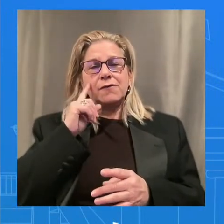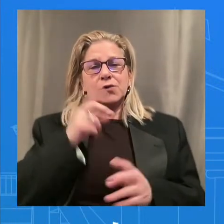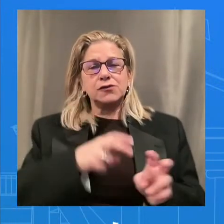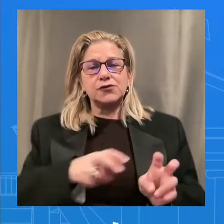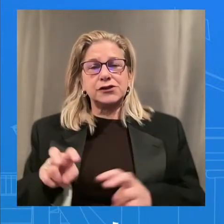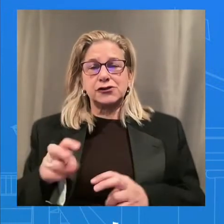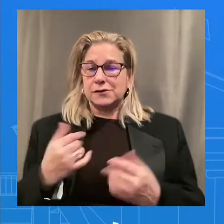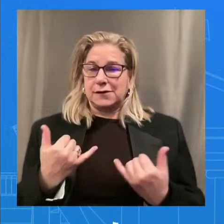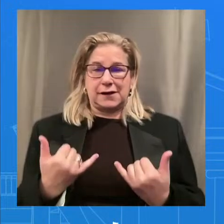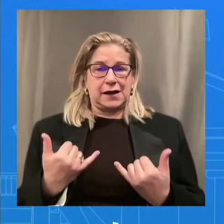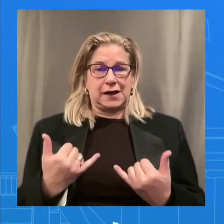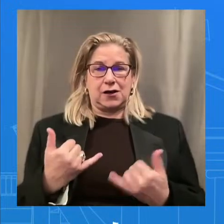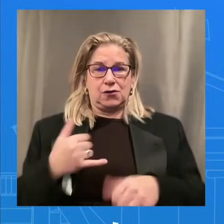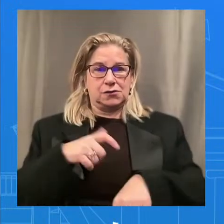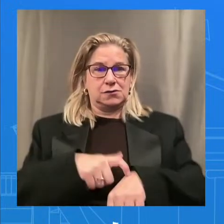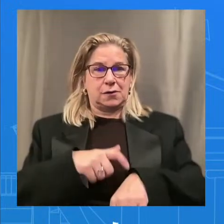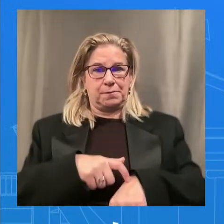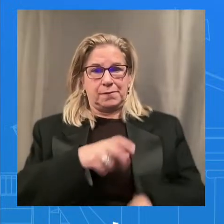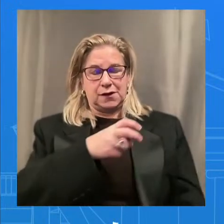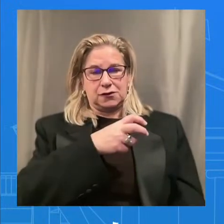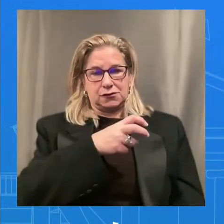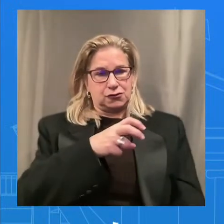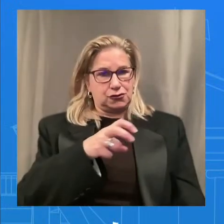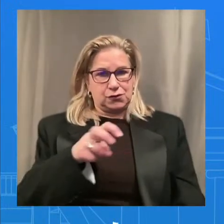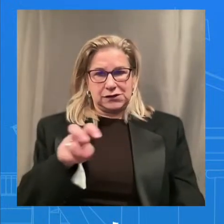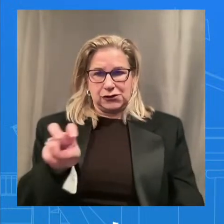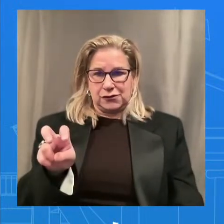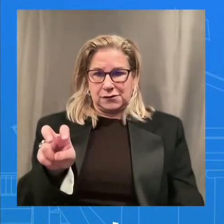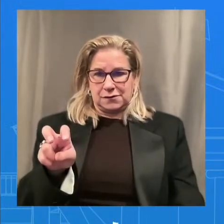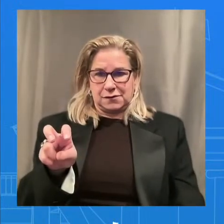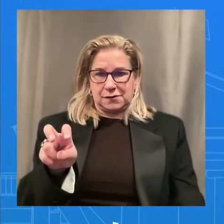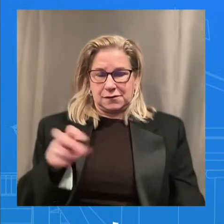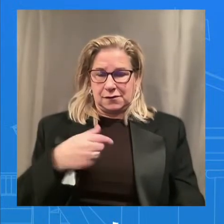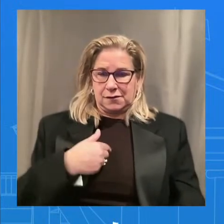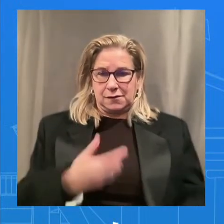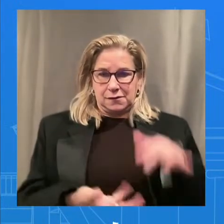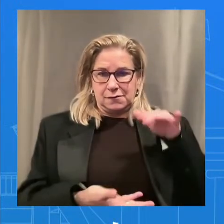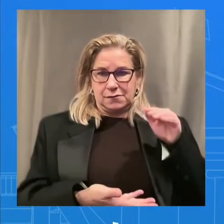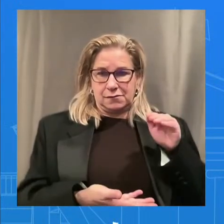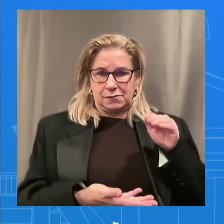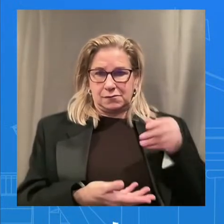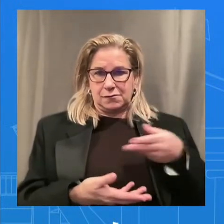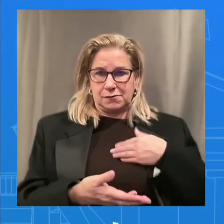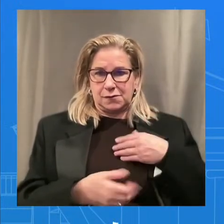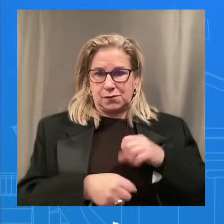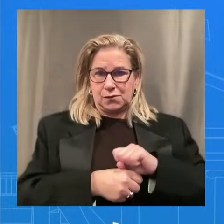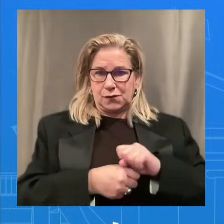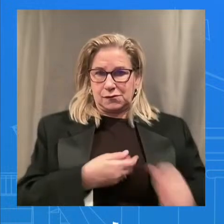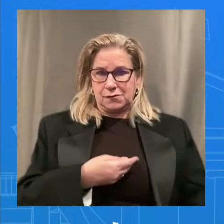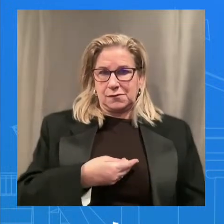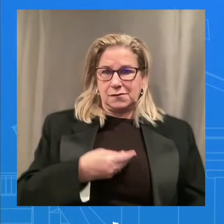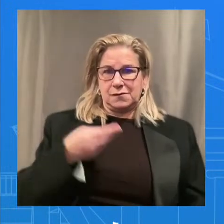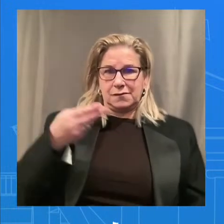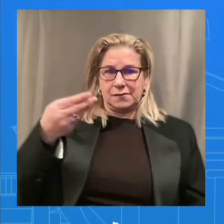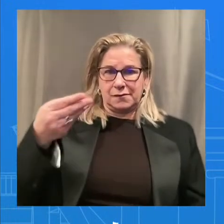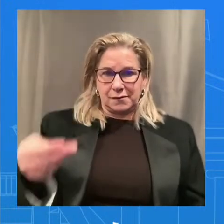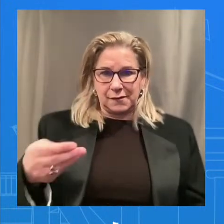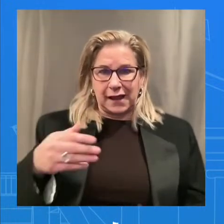and the lip in the handoff between our administration and the incoming administration. So, he told us, he told me, “Sit down with your successor